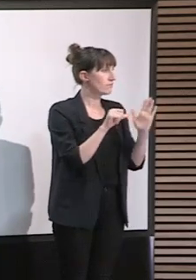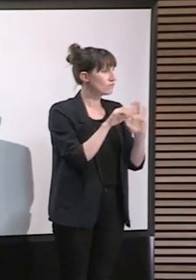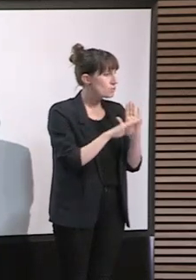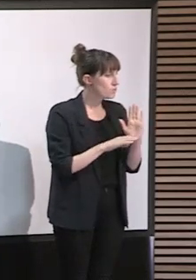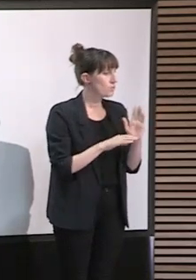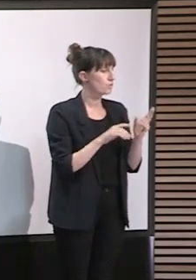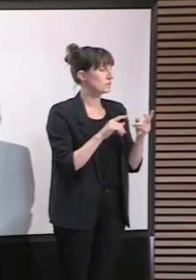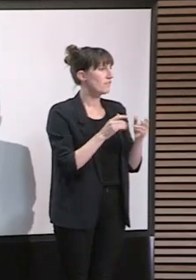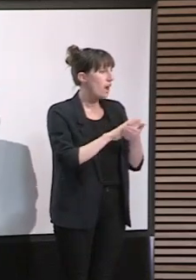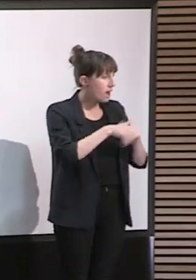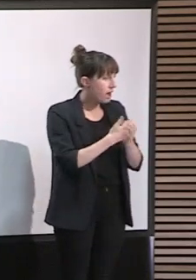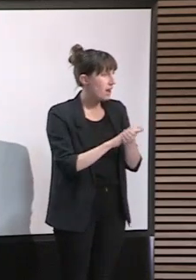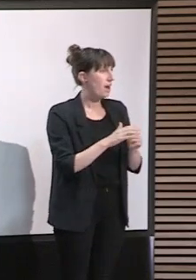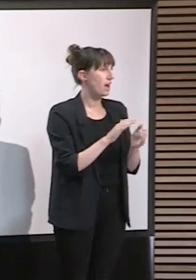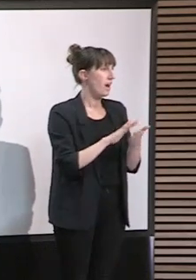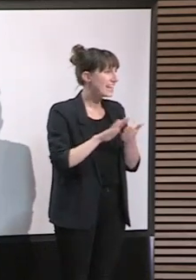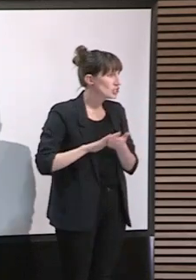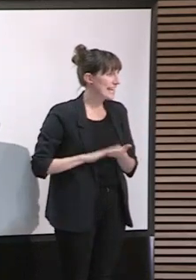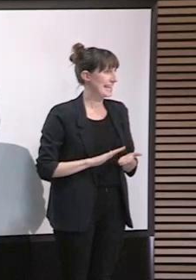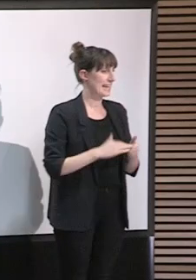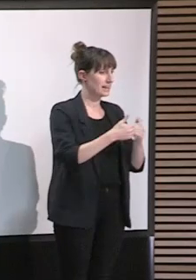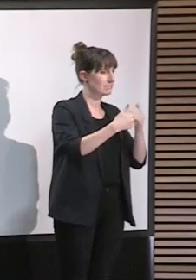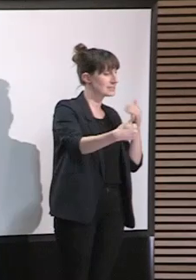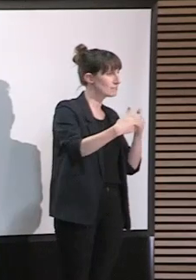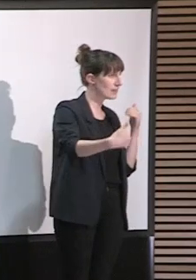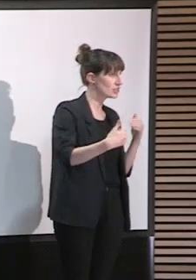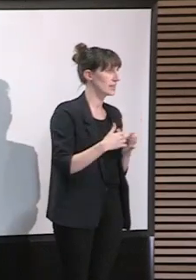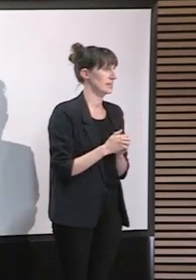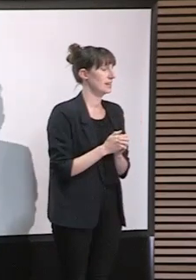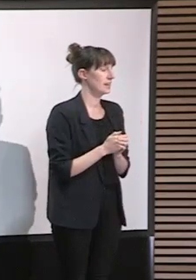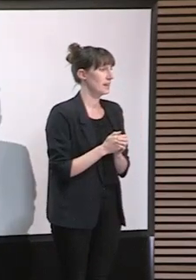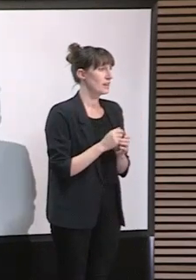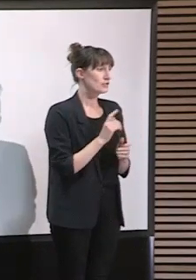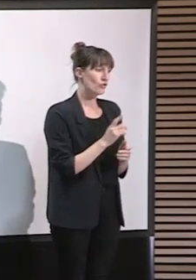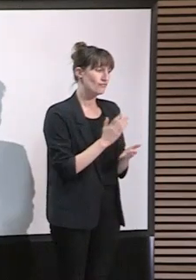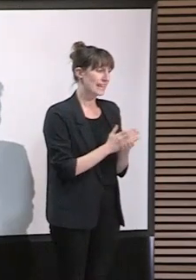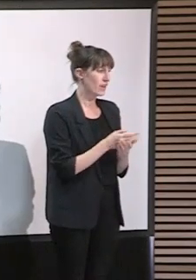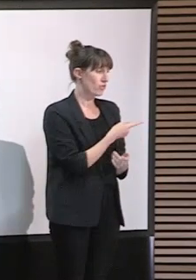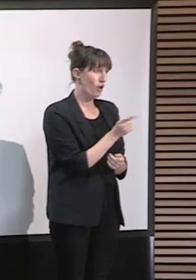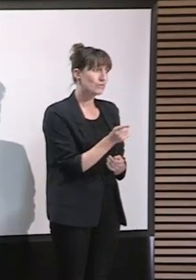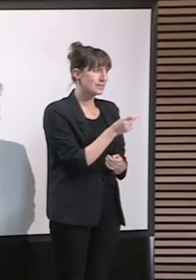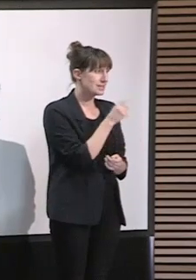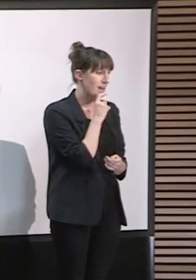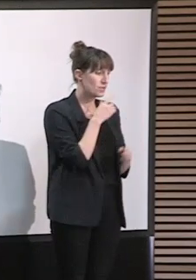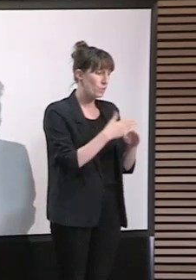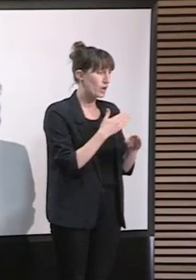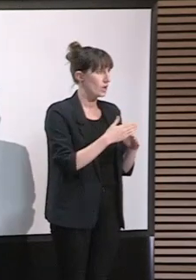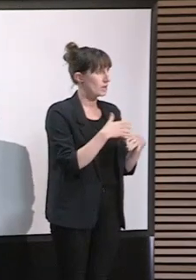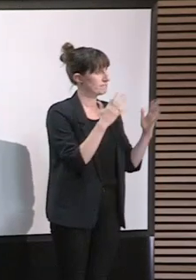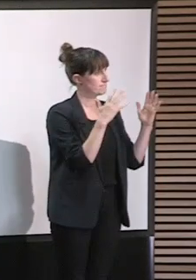rigorous infectious invention and controls. Our Proteas are really good and again having visited the Jet Park and the